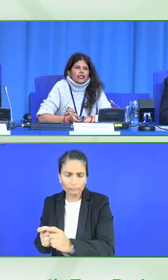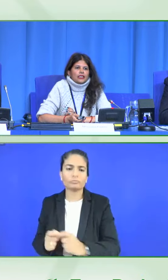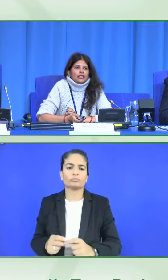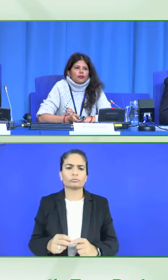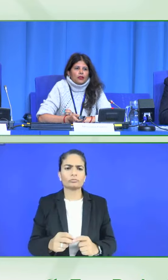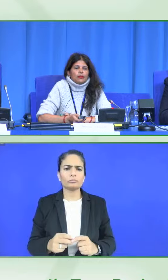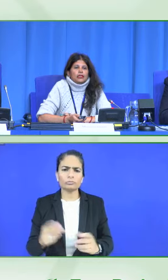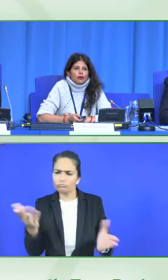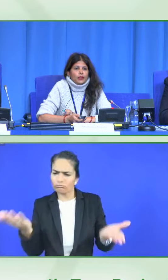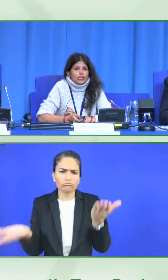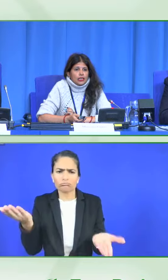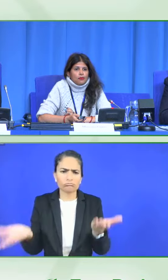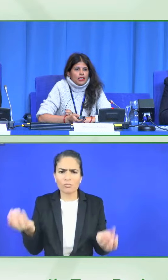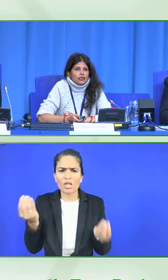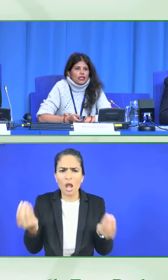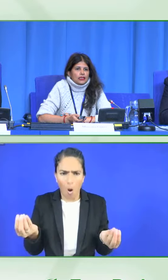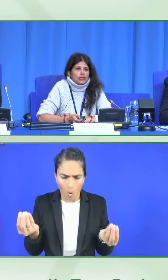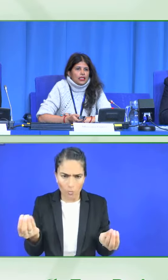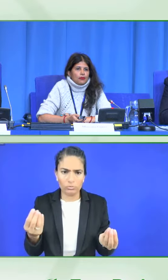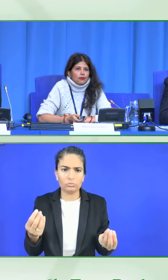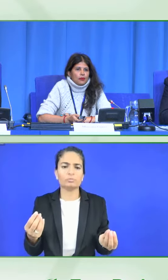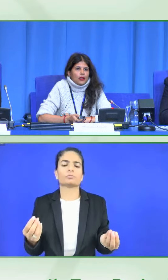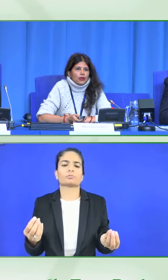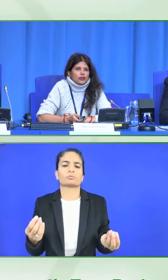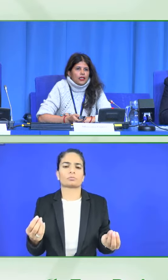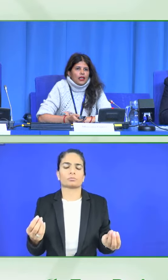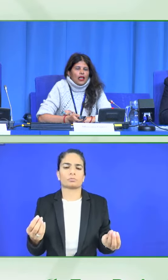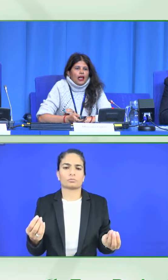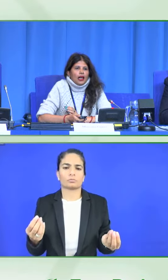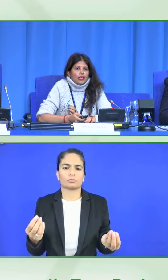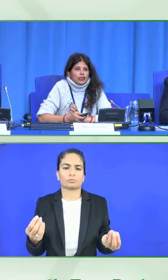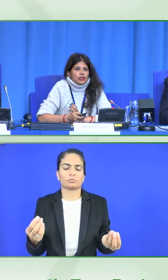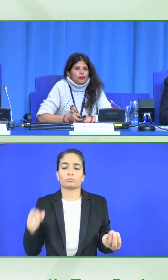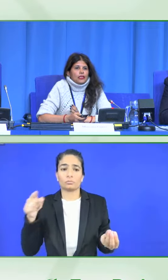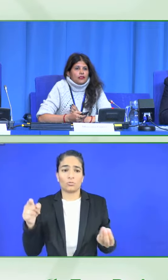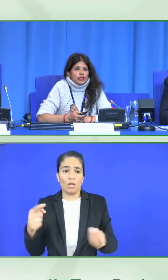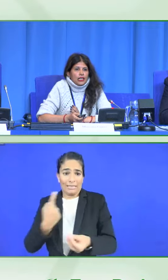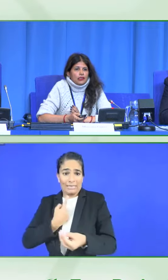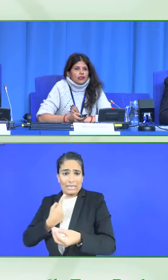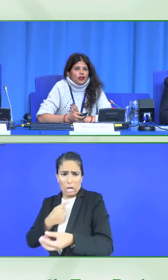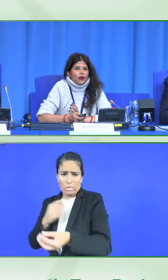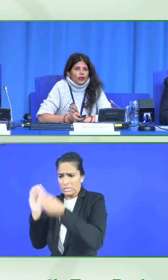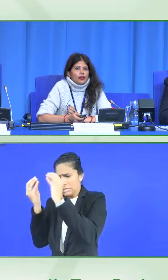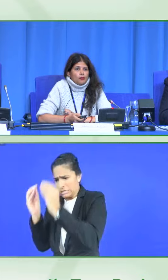the colours to make things easier for you to see.